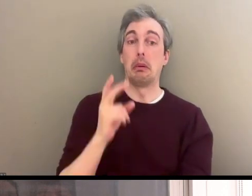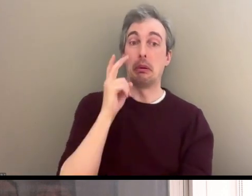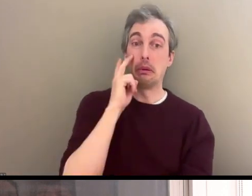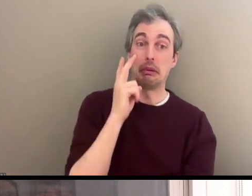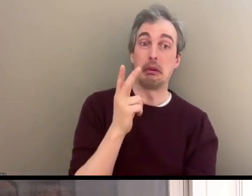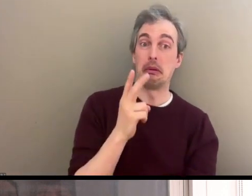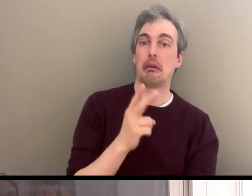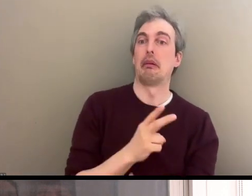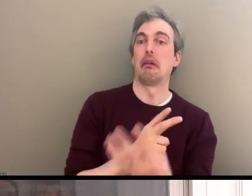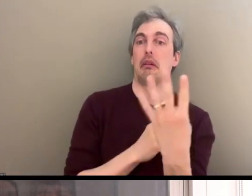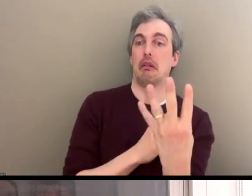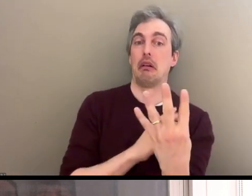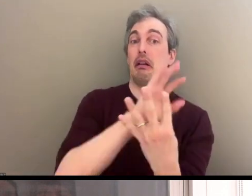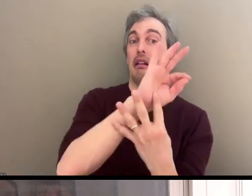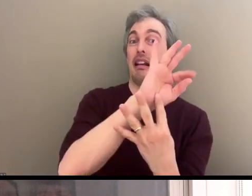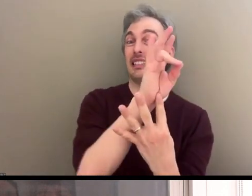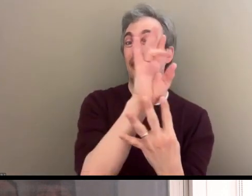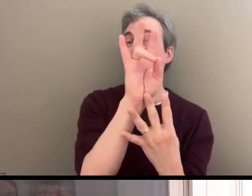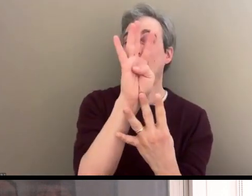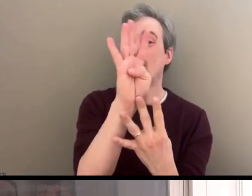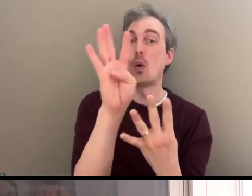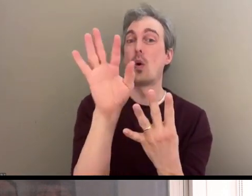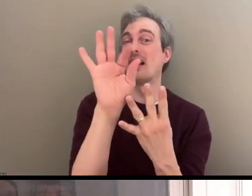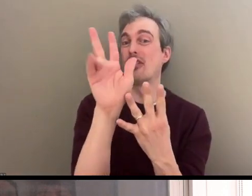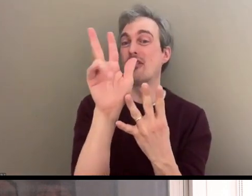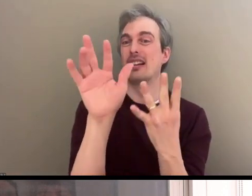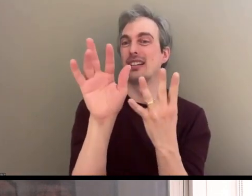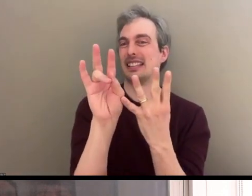practices 93, and SEO 73, respectively.